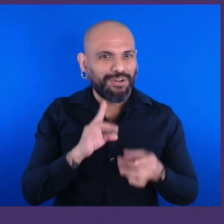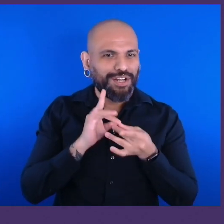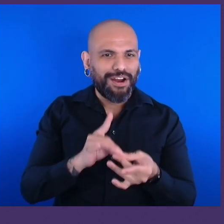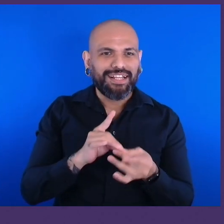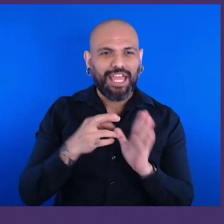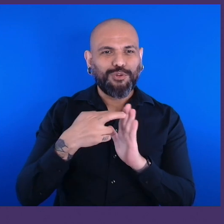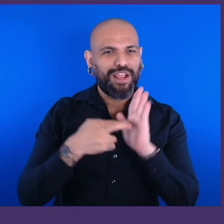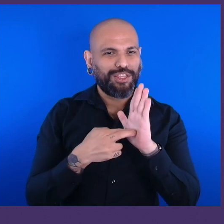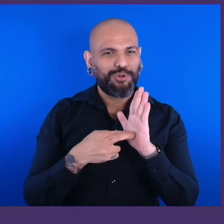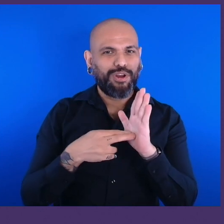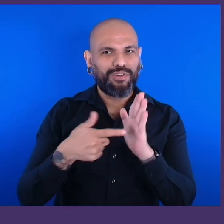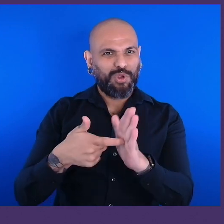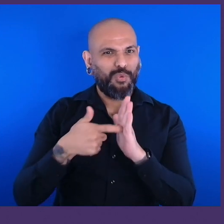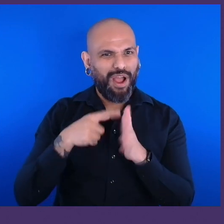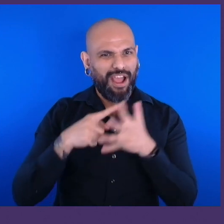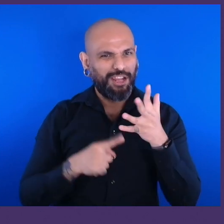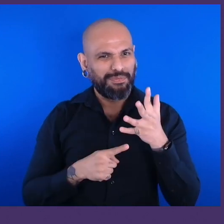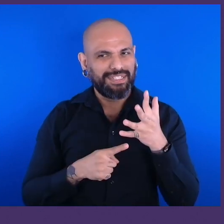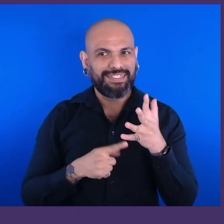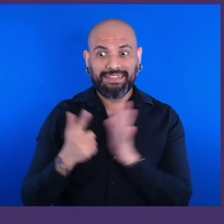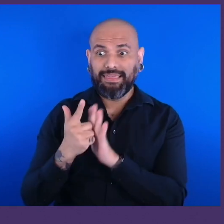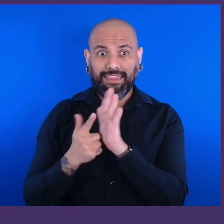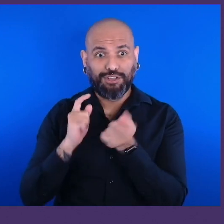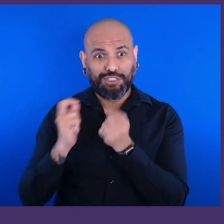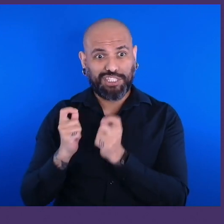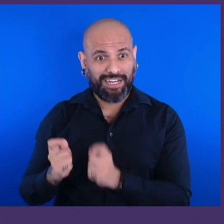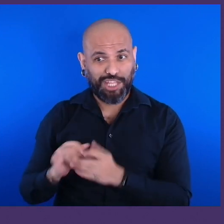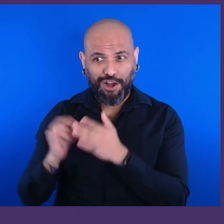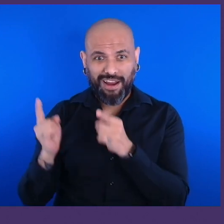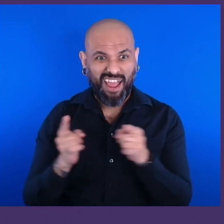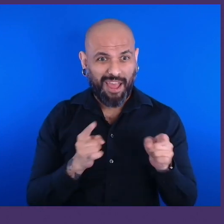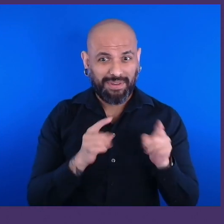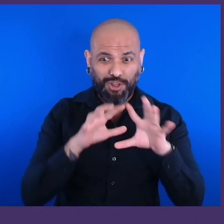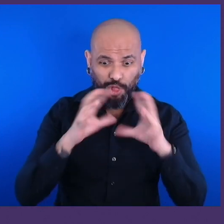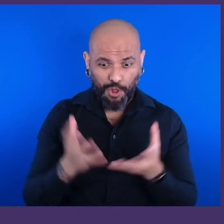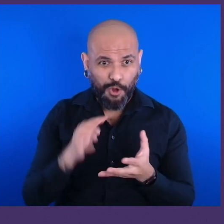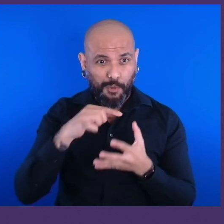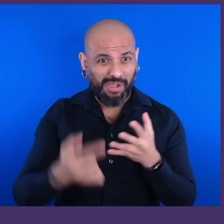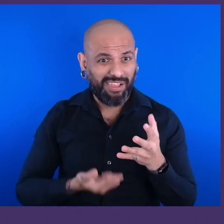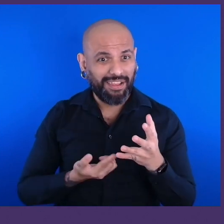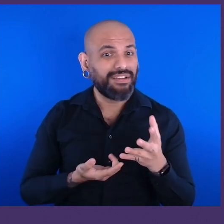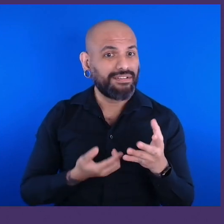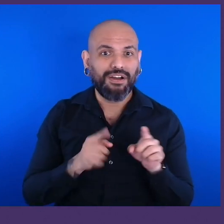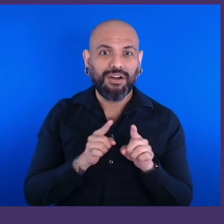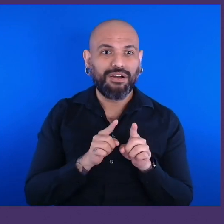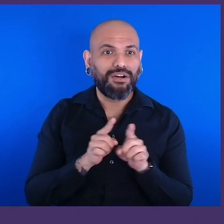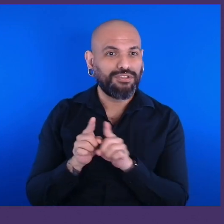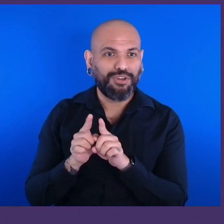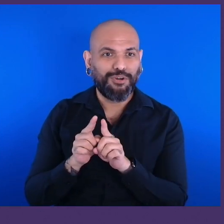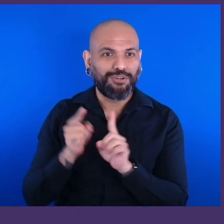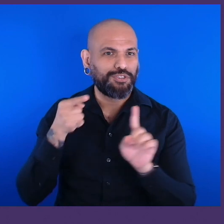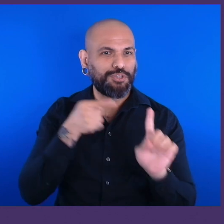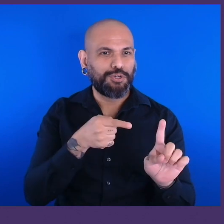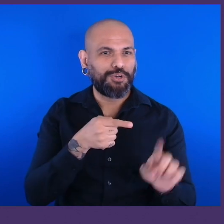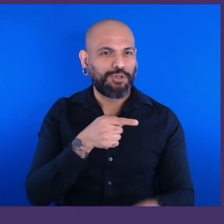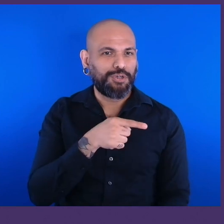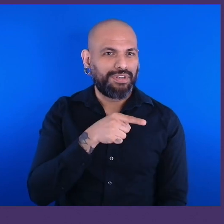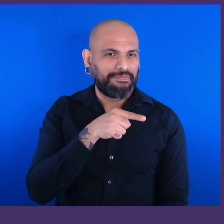legal changes that are happening globally, and back to Maria's point, the community and the commitment